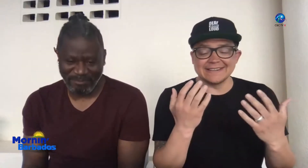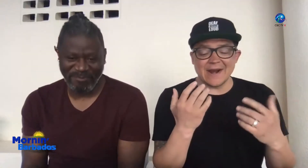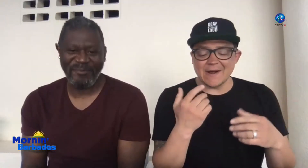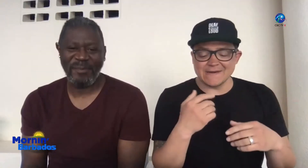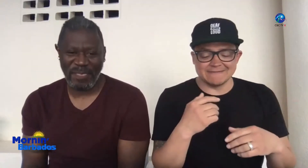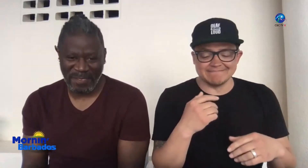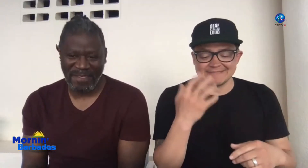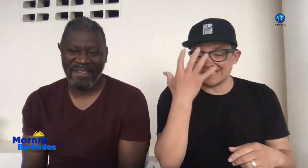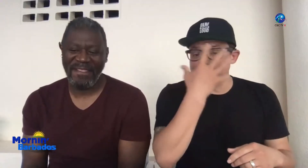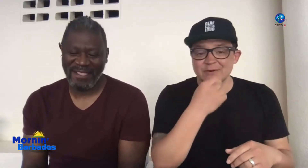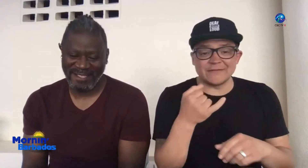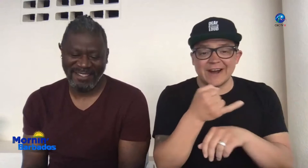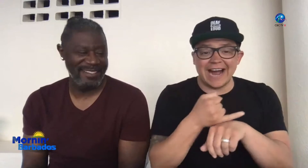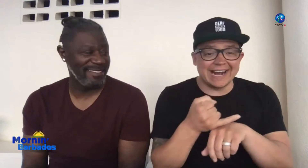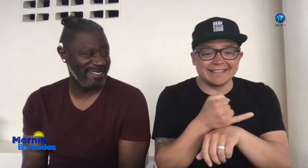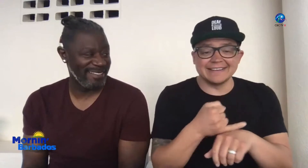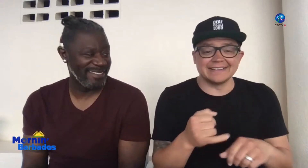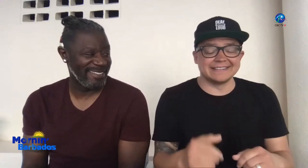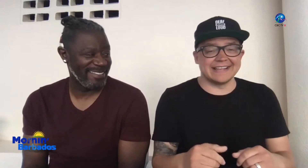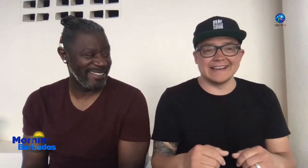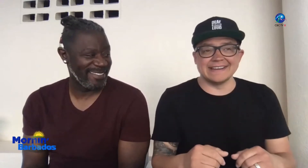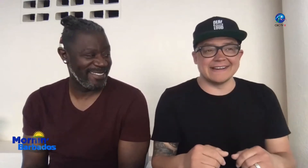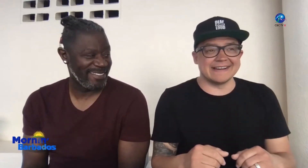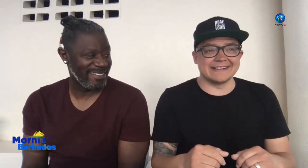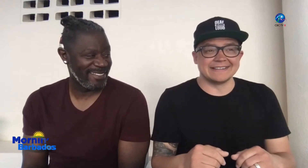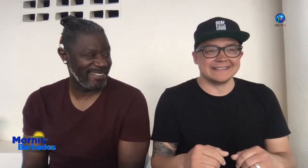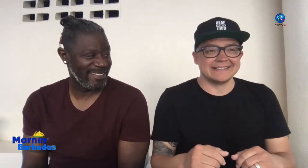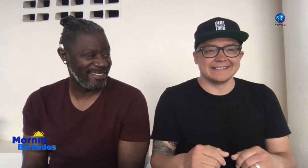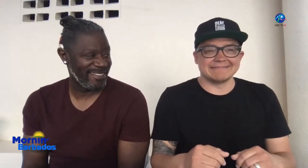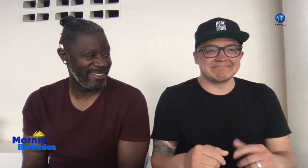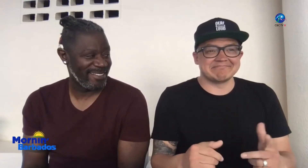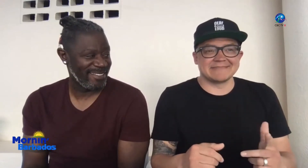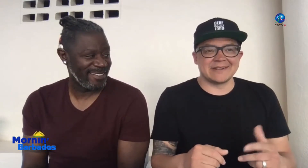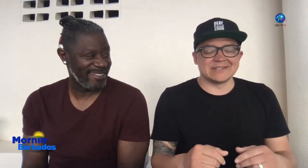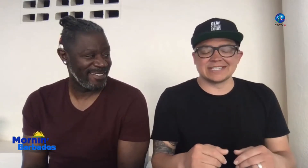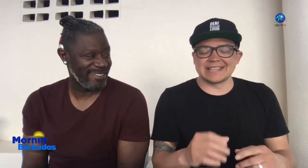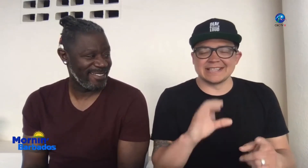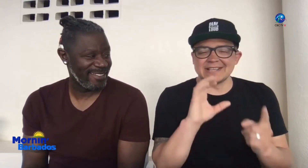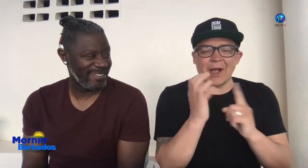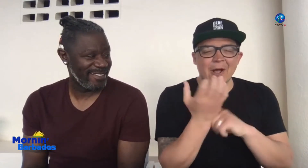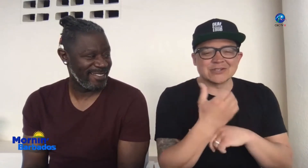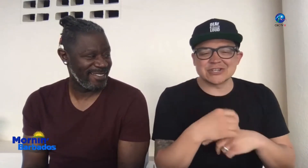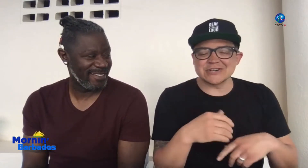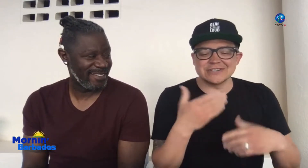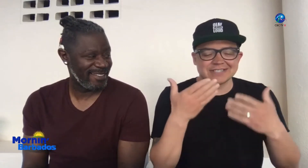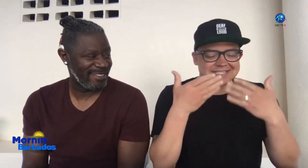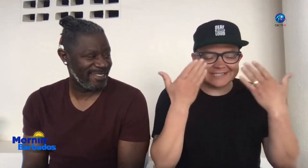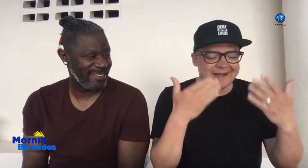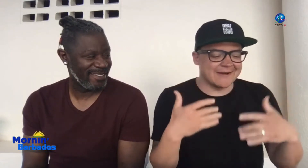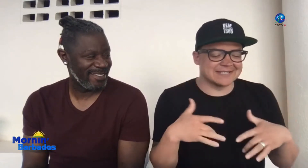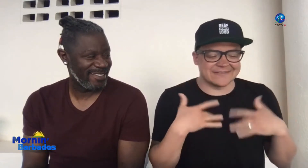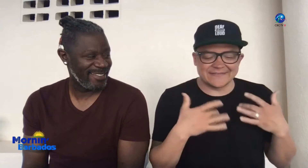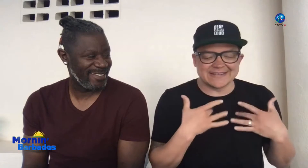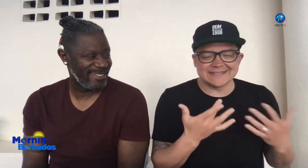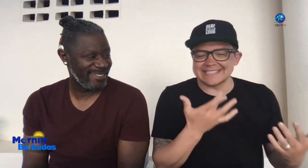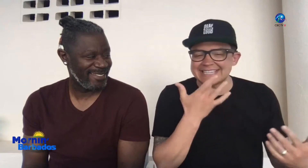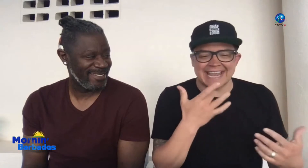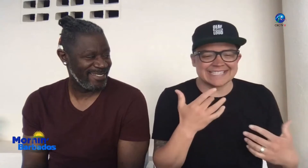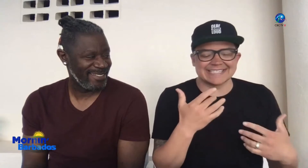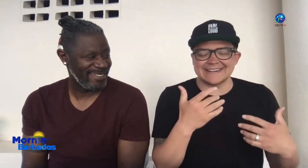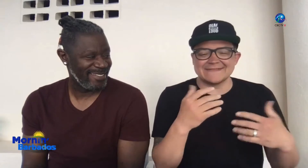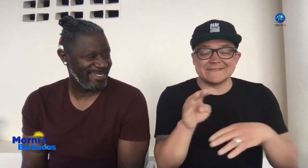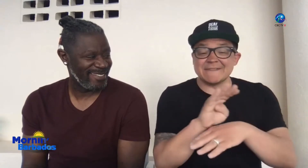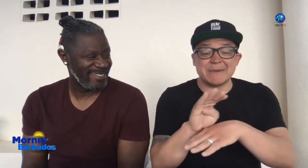you know this beautiful island and uh there's the cultures just smells as here's the east of